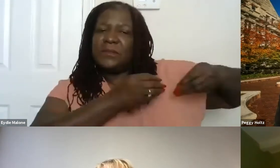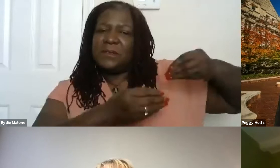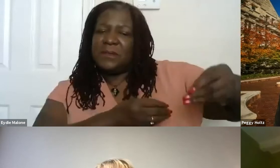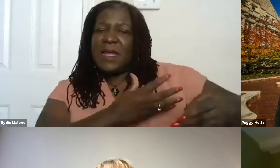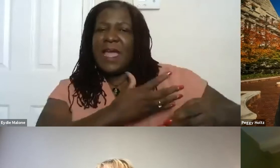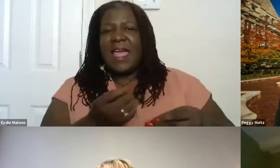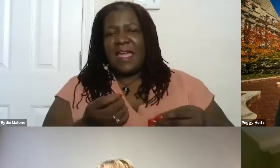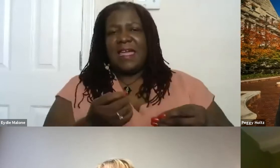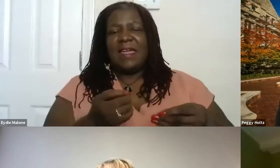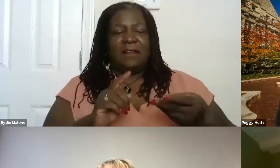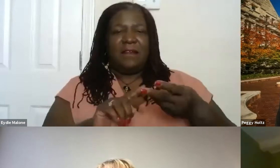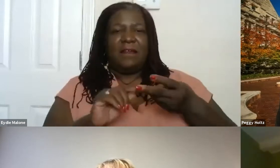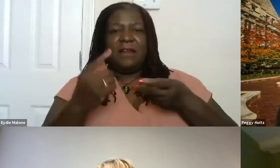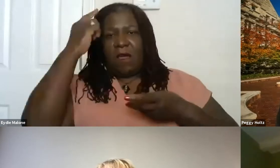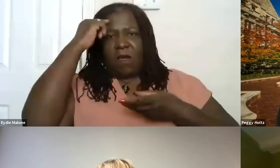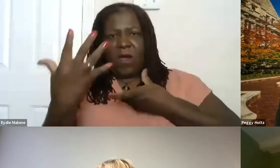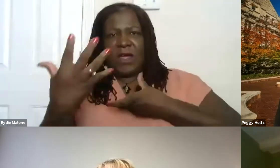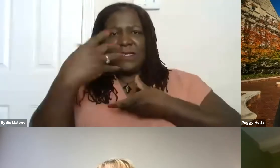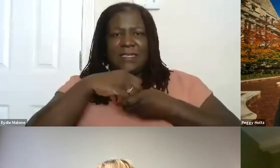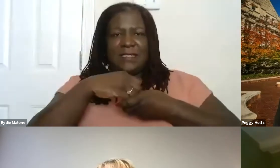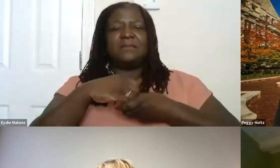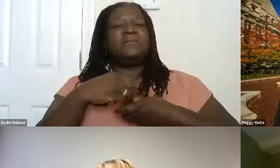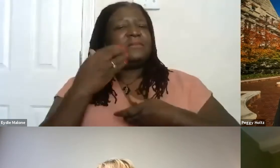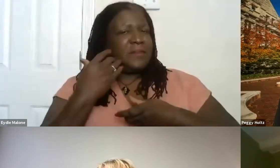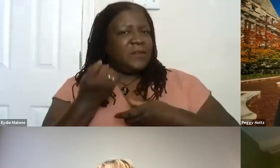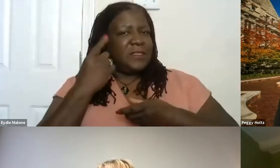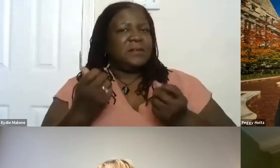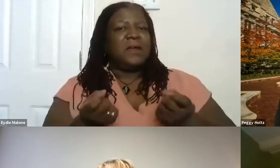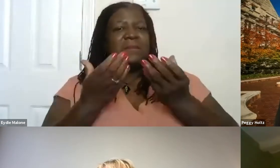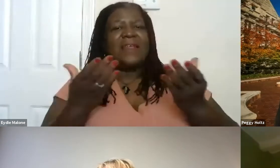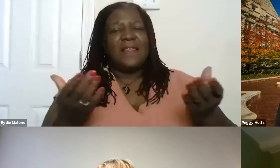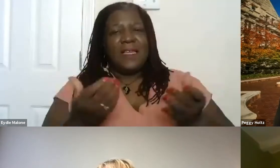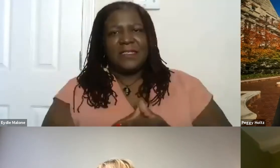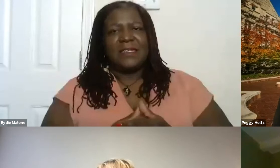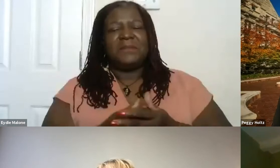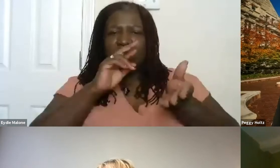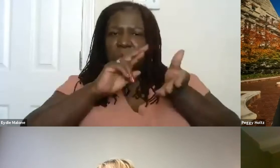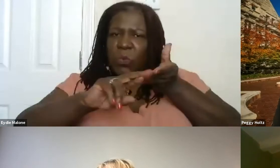and autism. So while there is a lot that I needed to kind of research on my own, trying